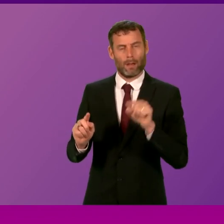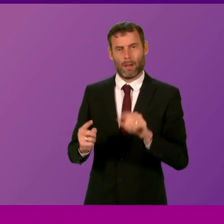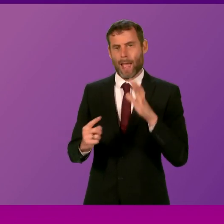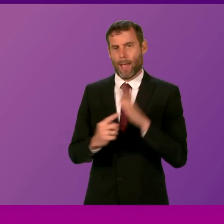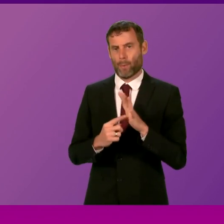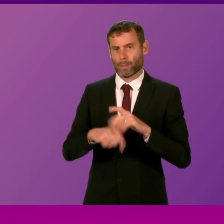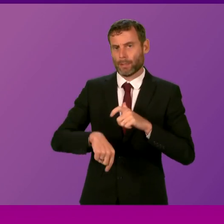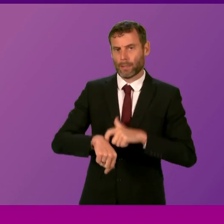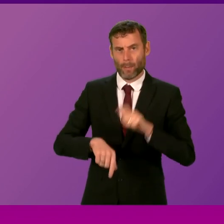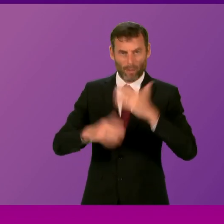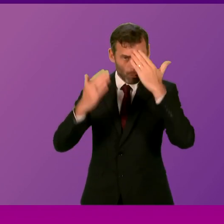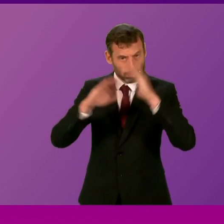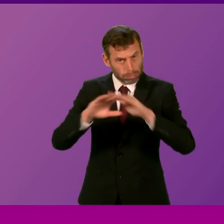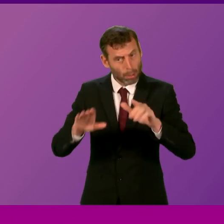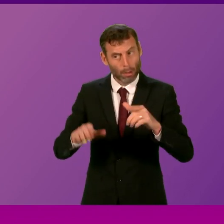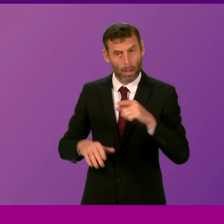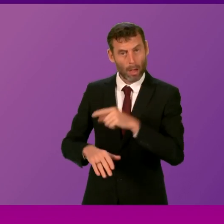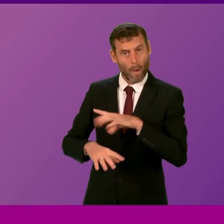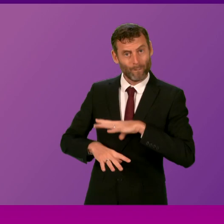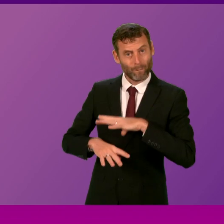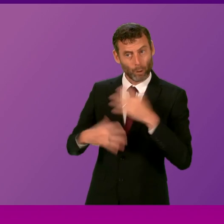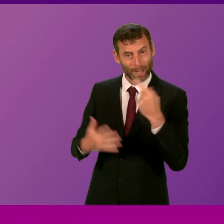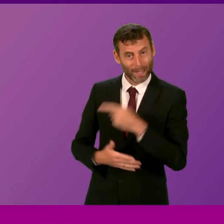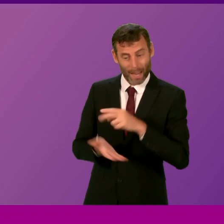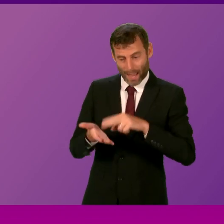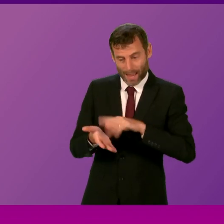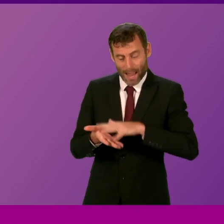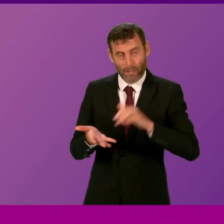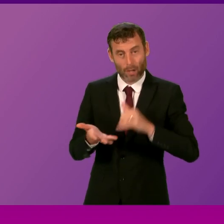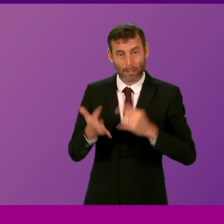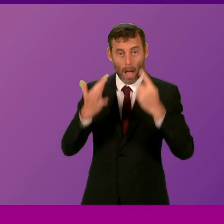the importance of having a free, regular national health service eye examination